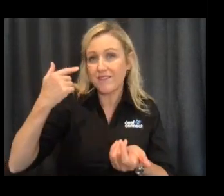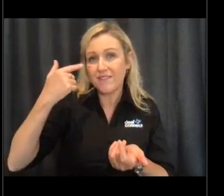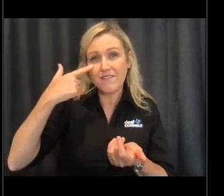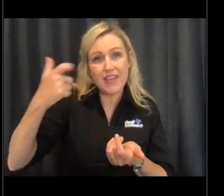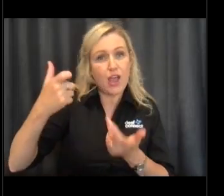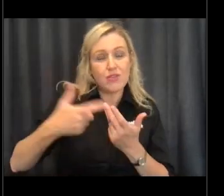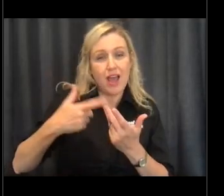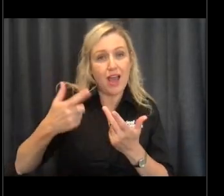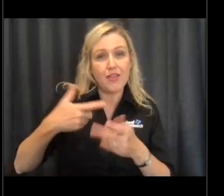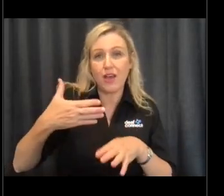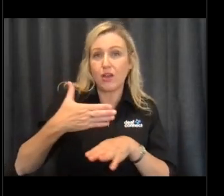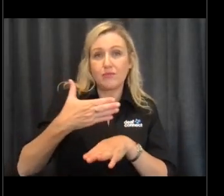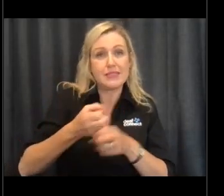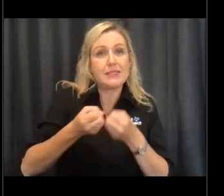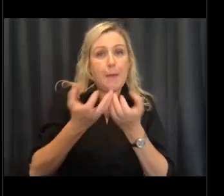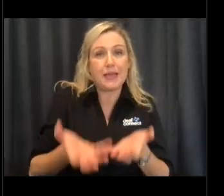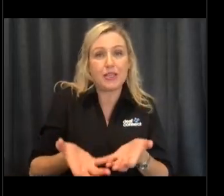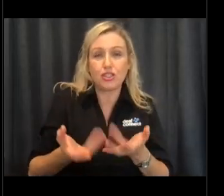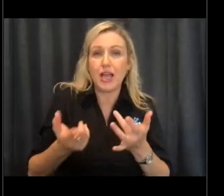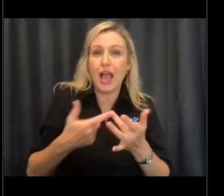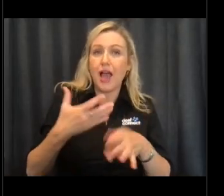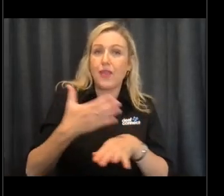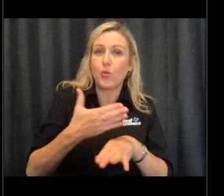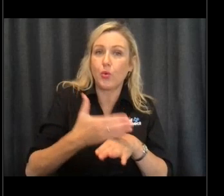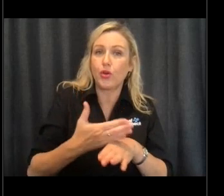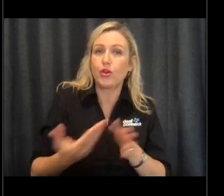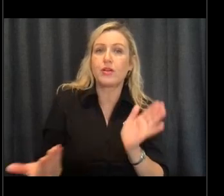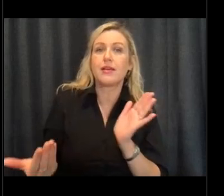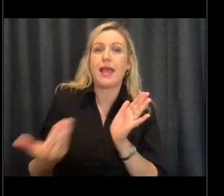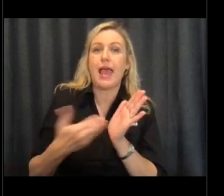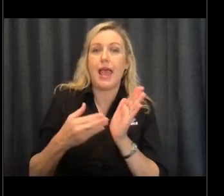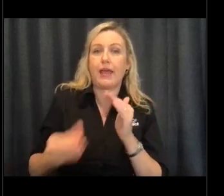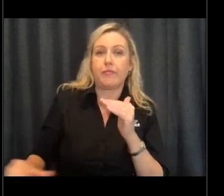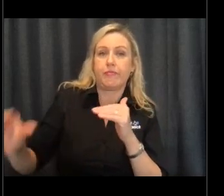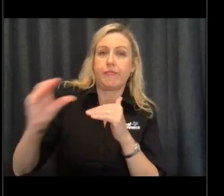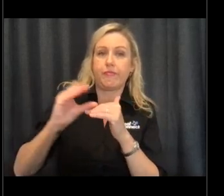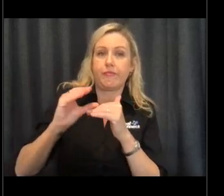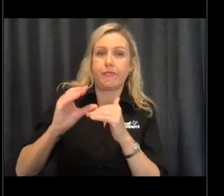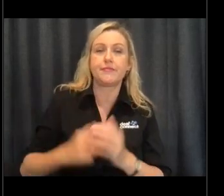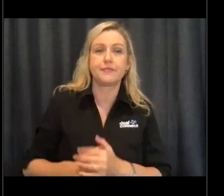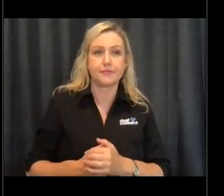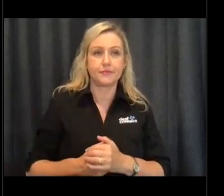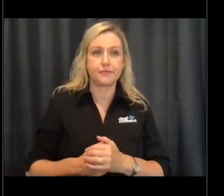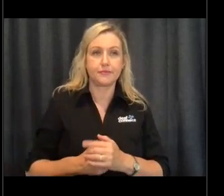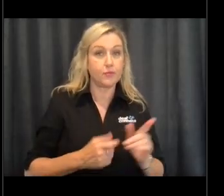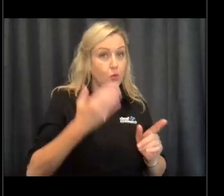So, Paul, in this situation it would then be best to try and stay with the